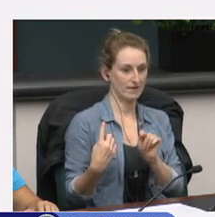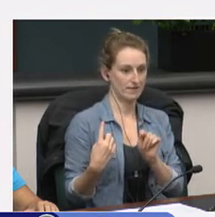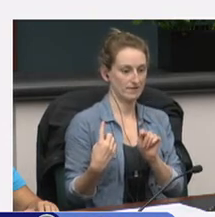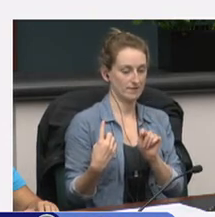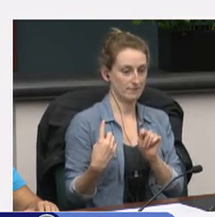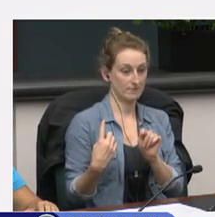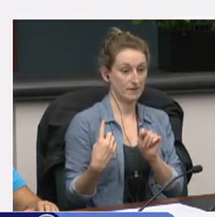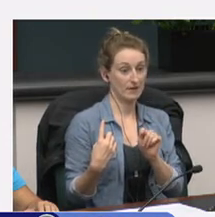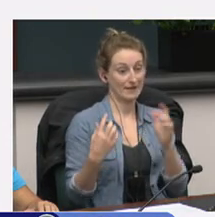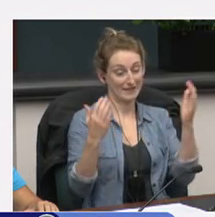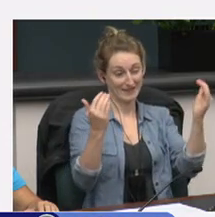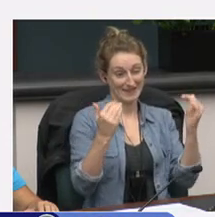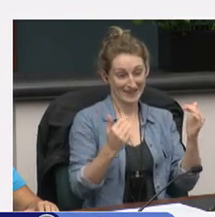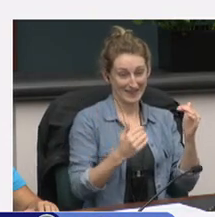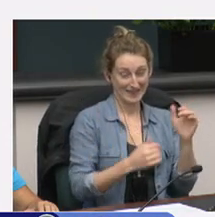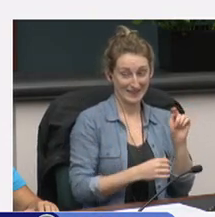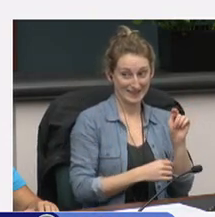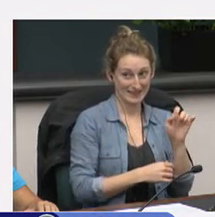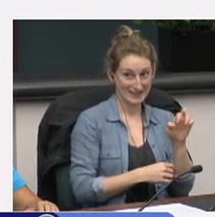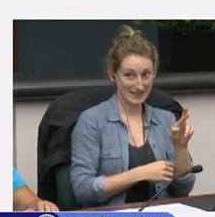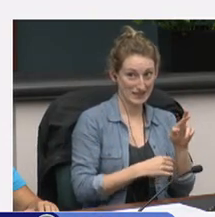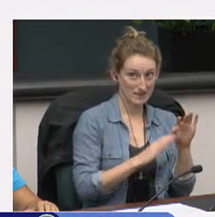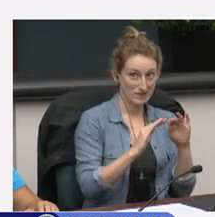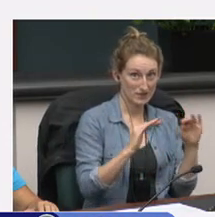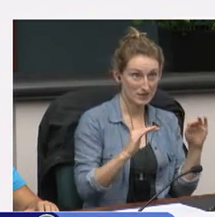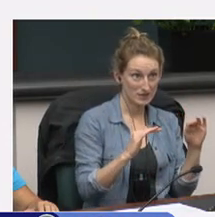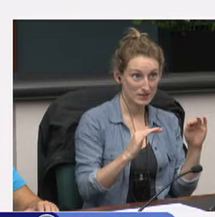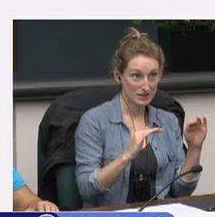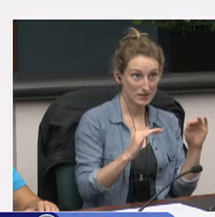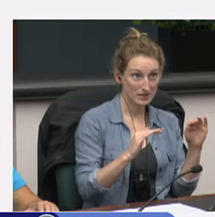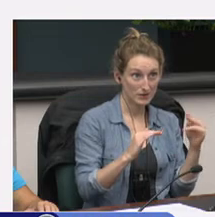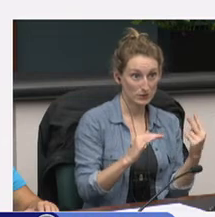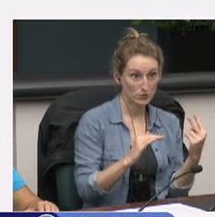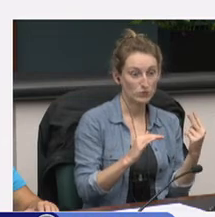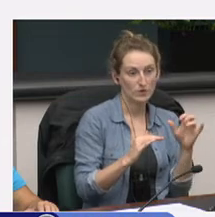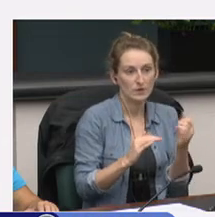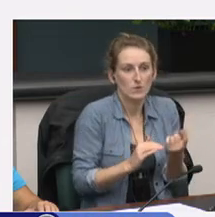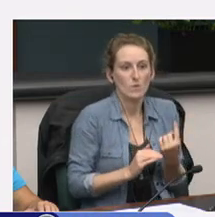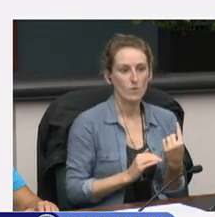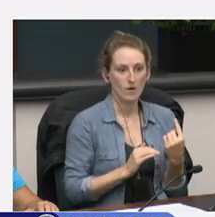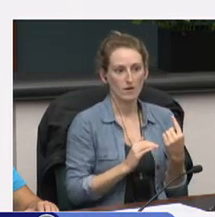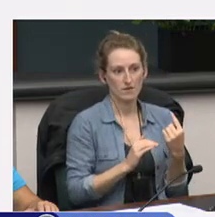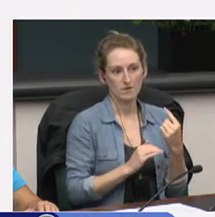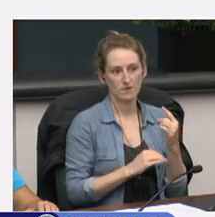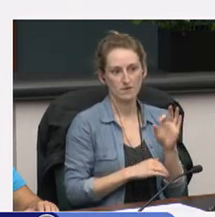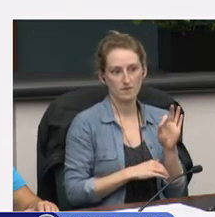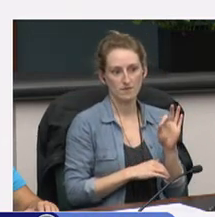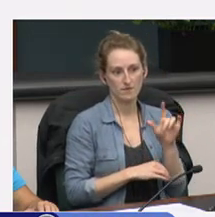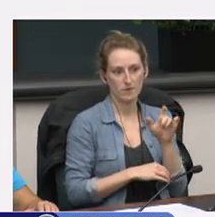incentive you get 24 feet or one-story and respectively two storeys as an